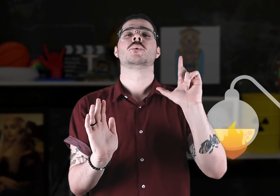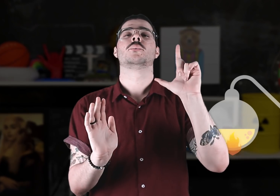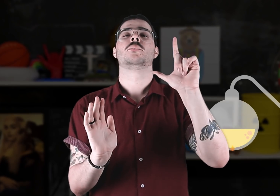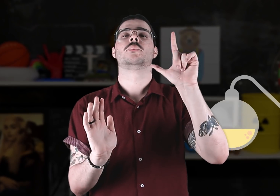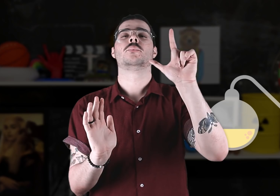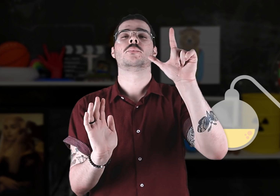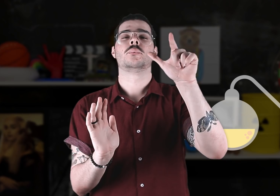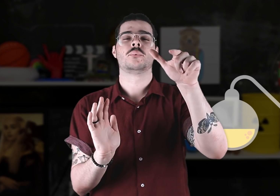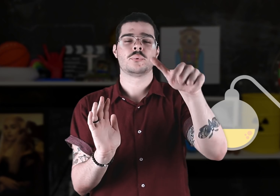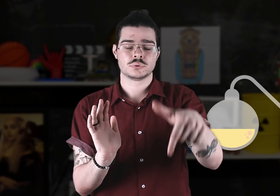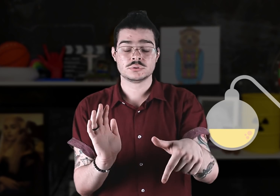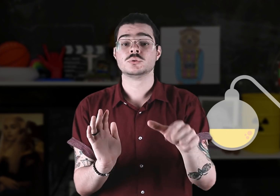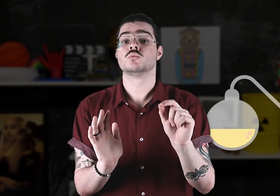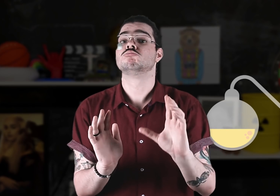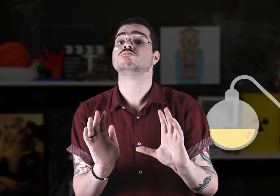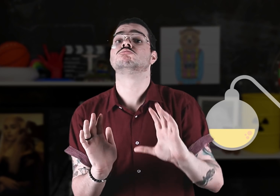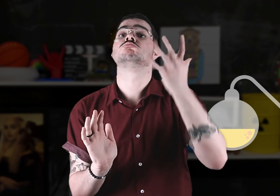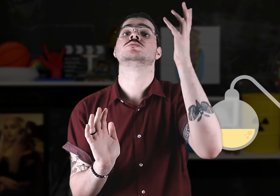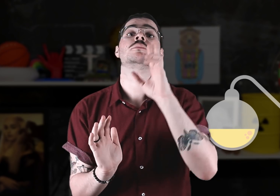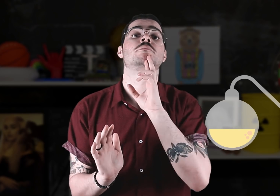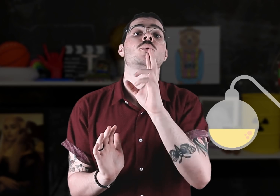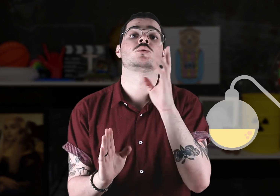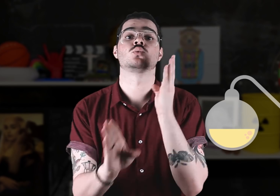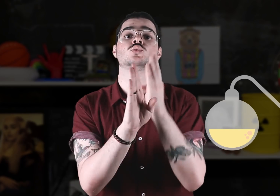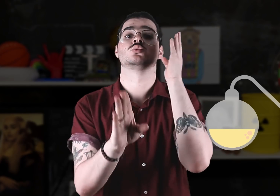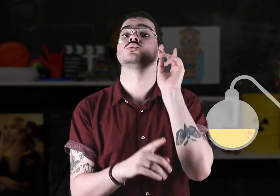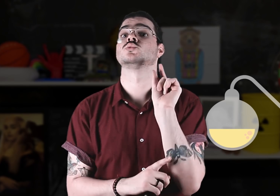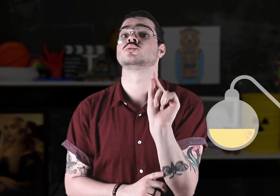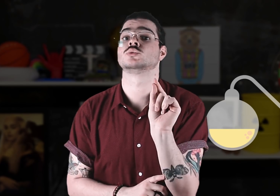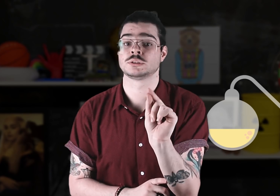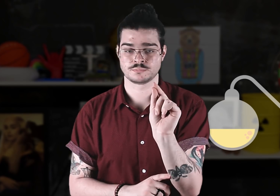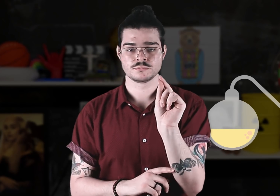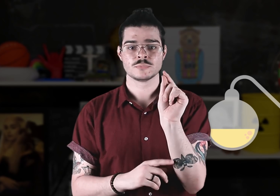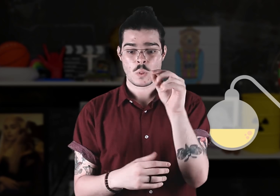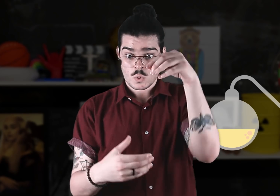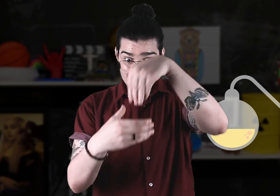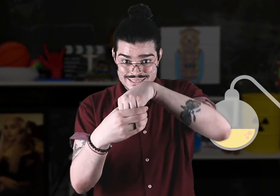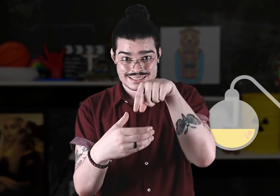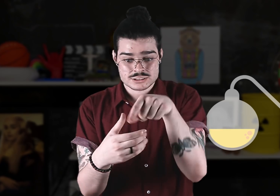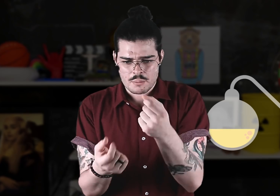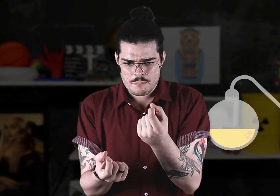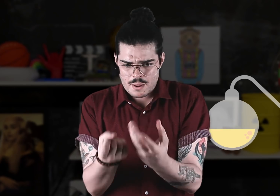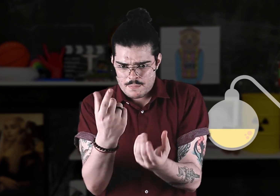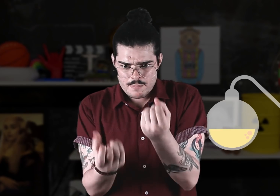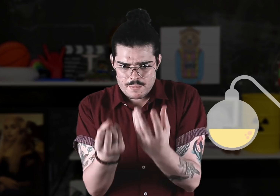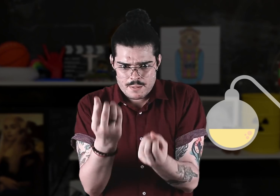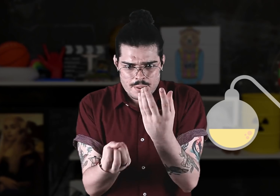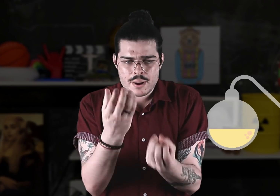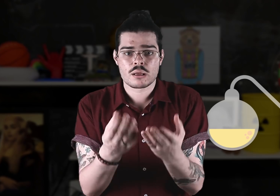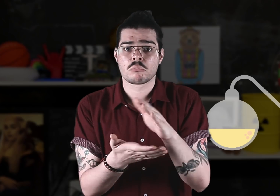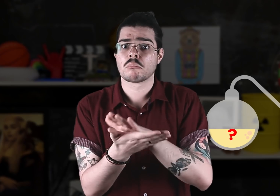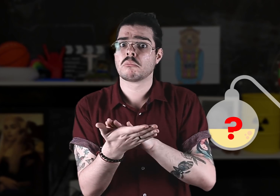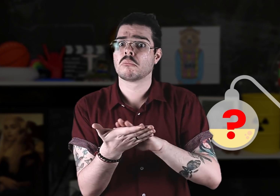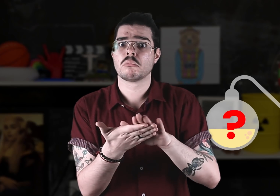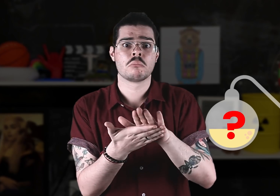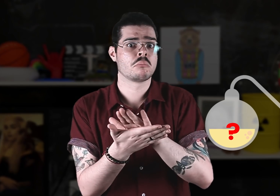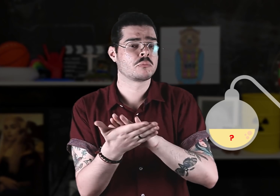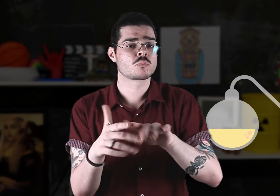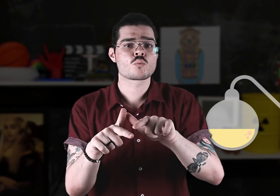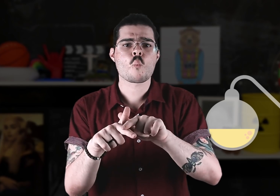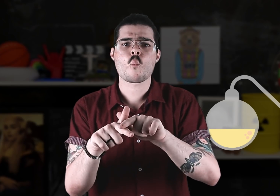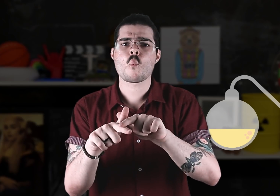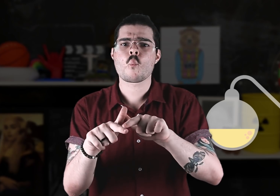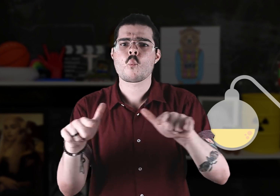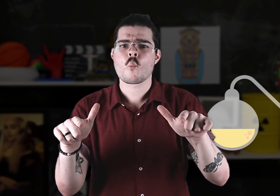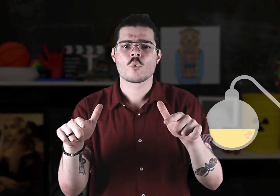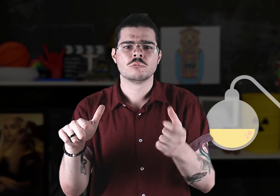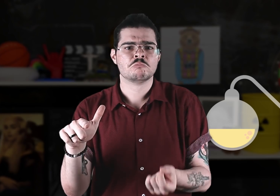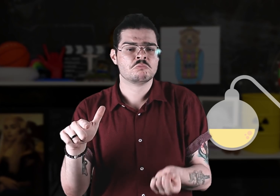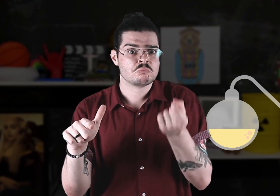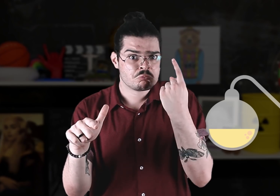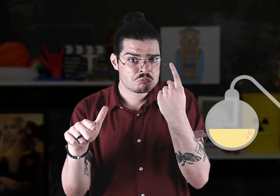later the result was that nothing came in there,